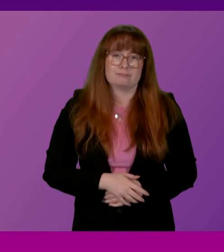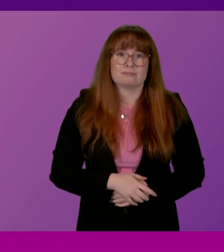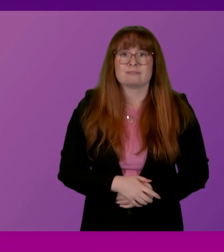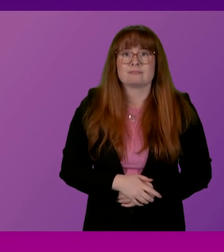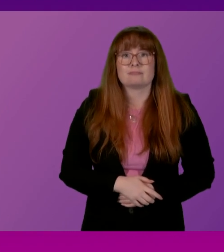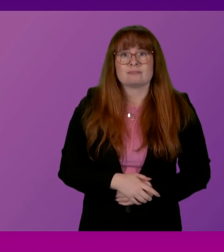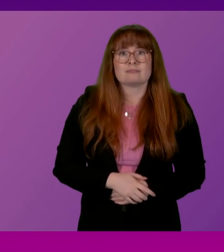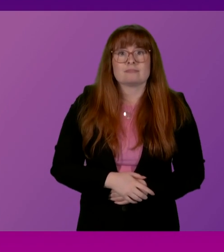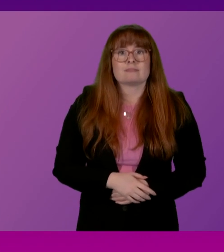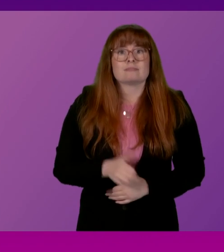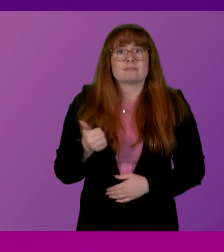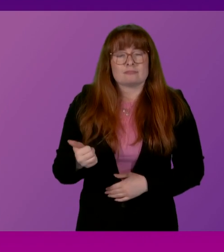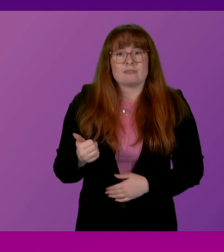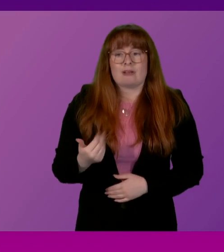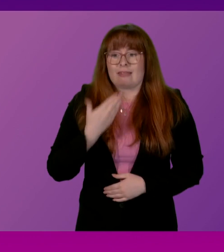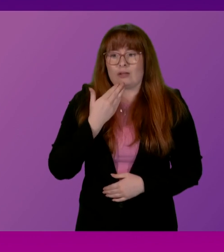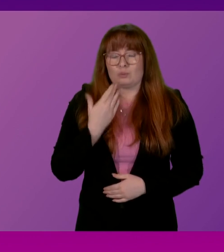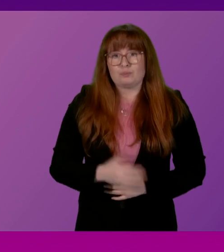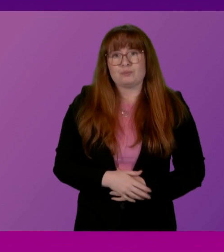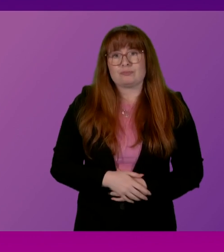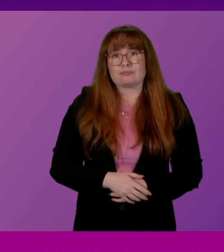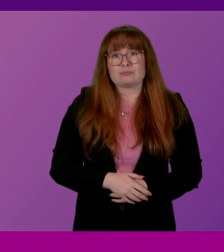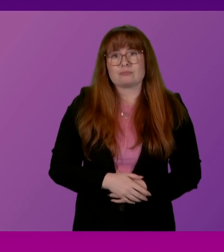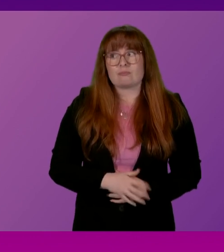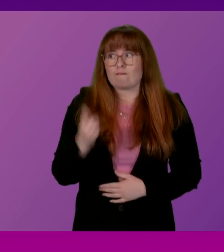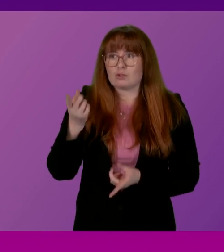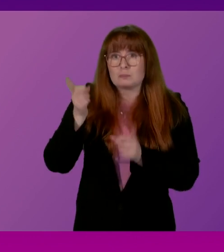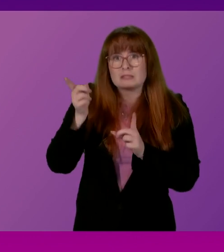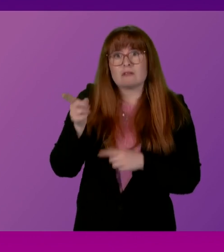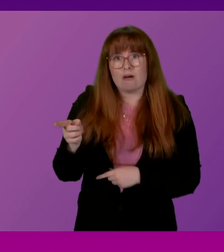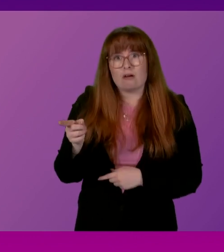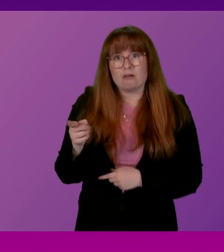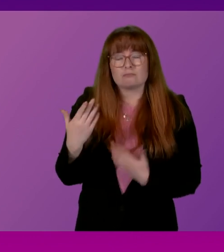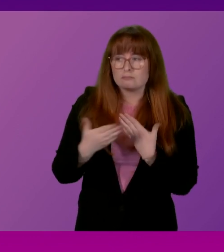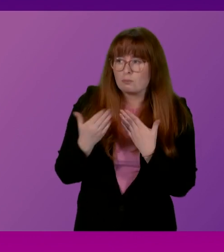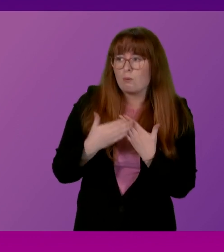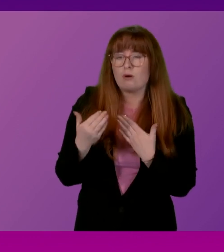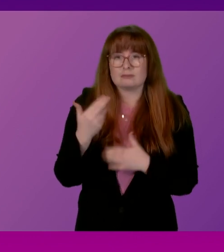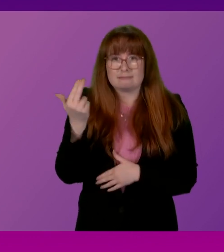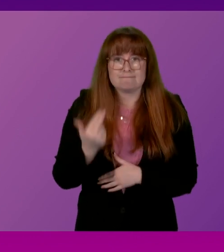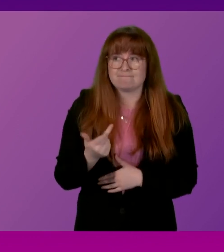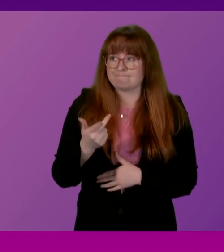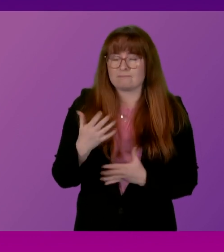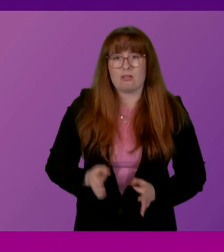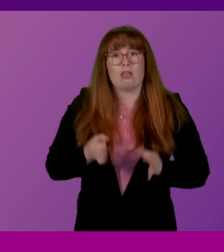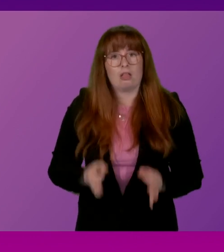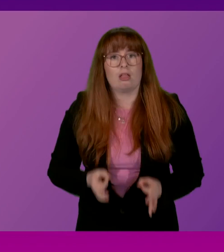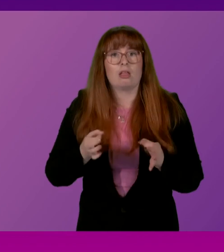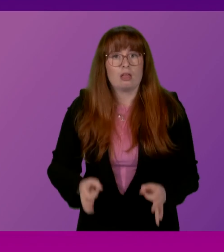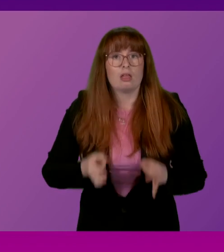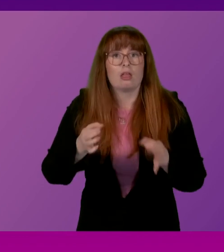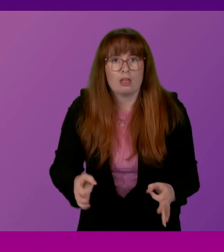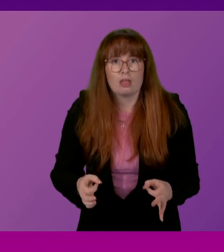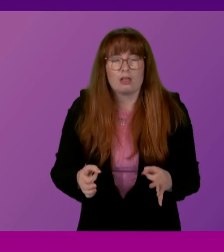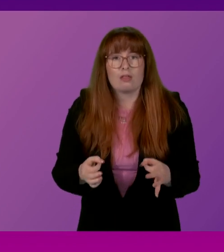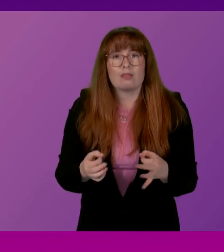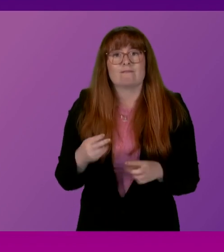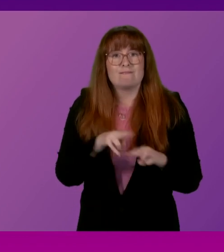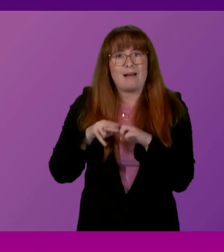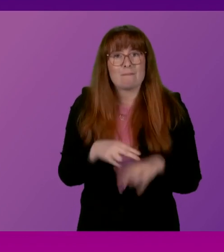Further design faults have again delayed completion of the Baird family hospital and the Anchor